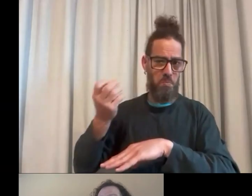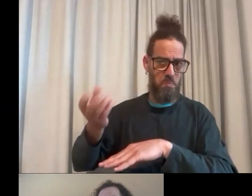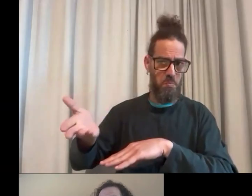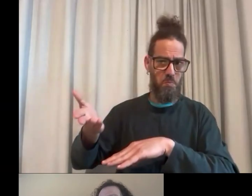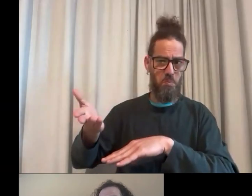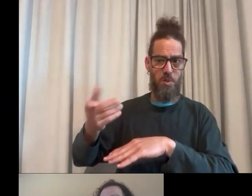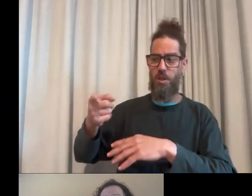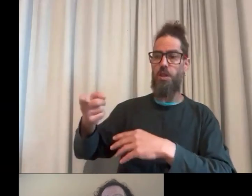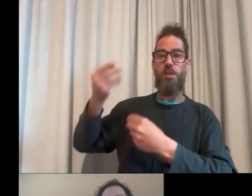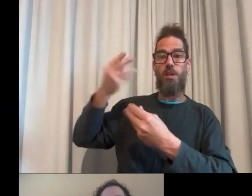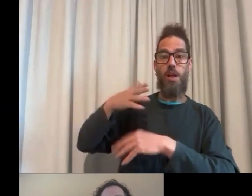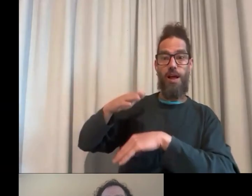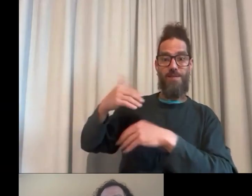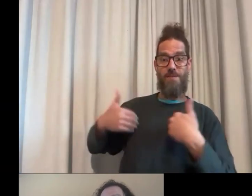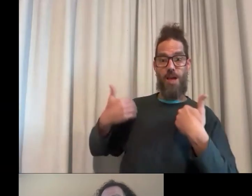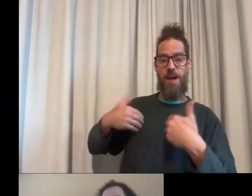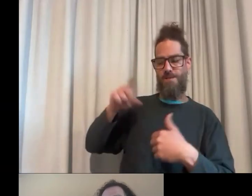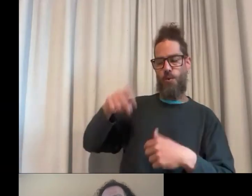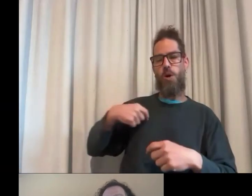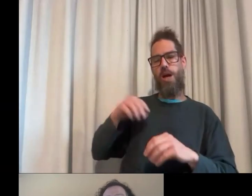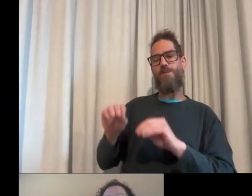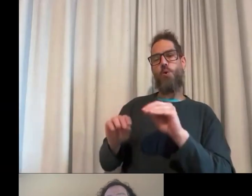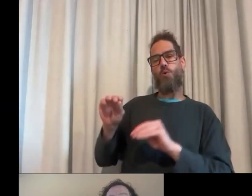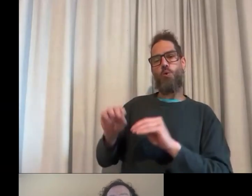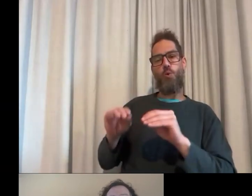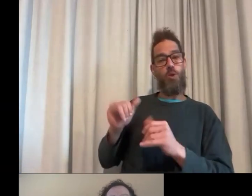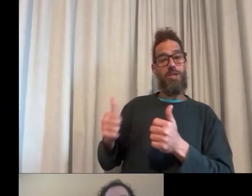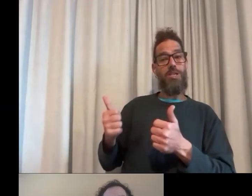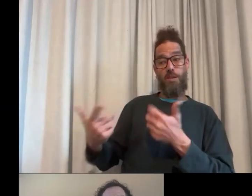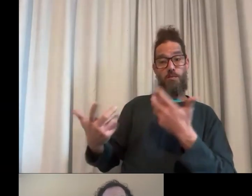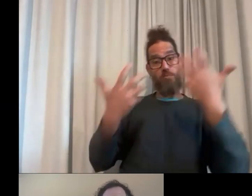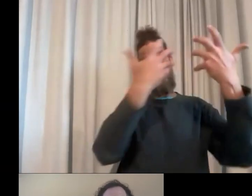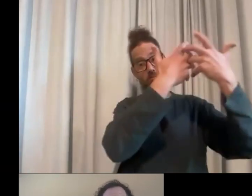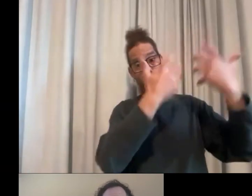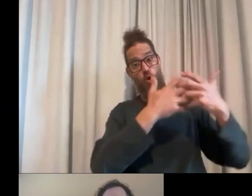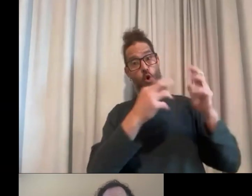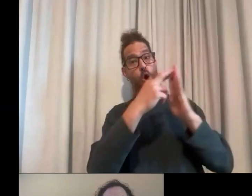But the requirement is for the existing apps, if you're going to keep them live, you're going to have to do an assessment of them.